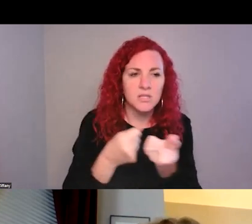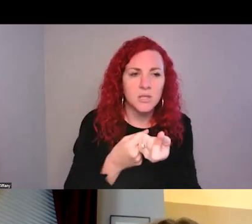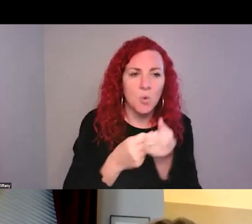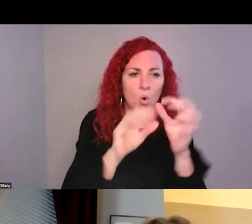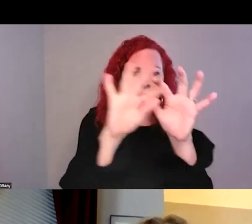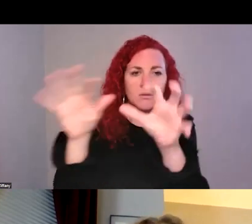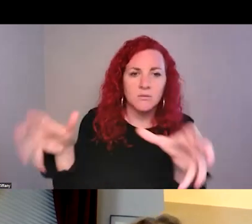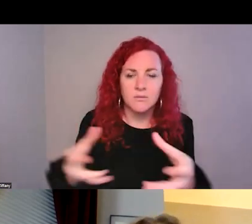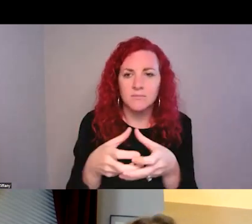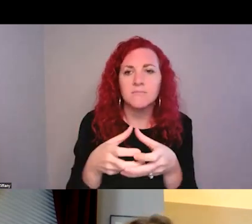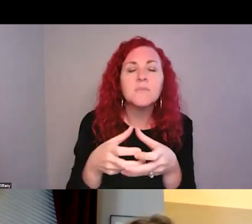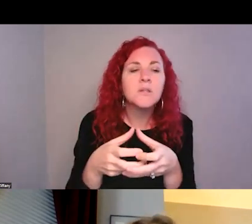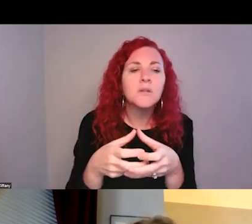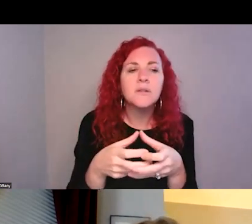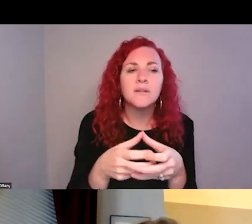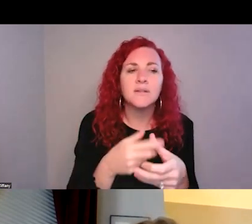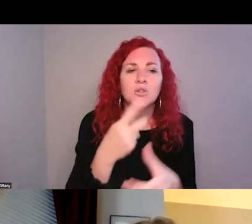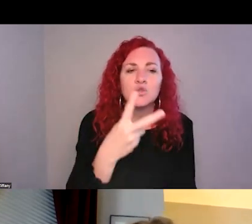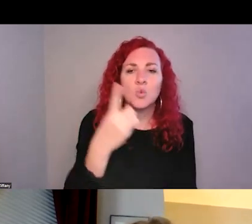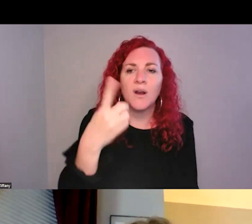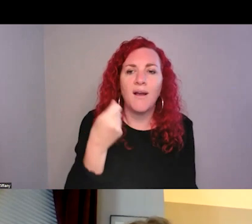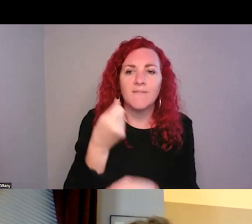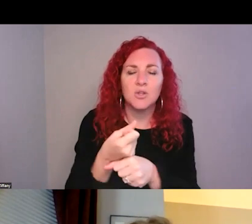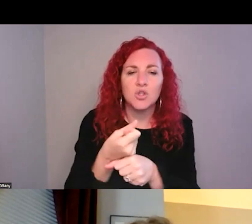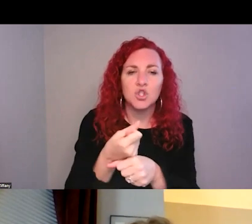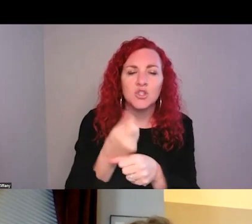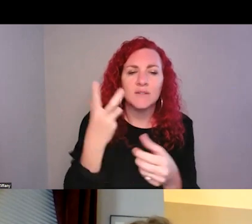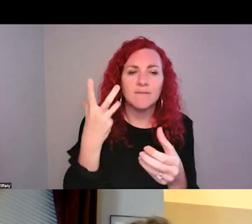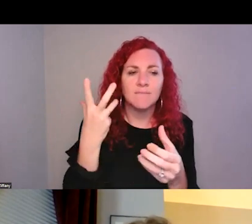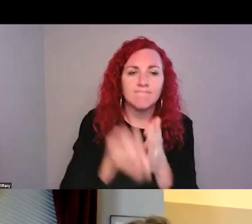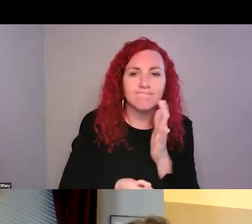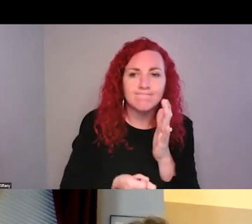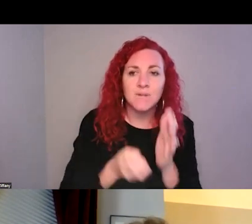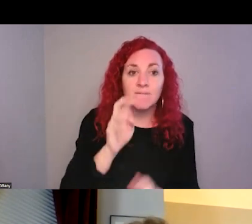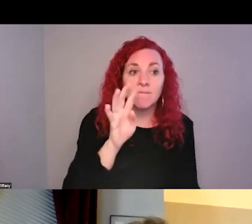WE ARE TWO AND A HALF YEARS INTO A $45 MILLION INITIATIVE TO